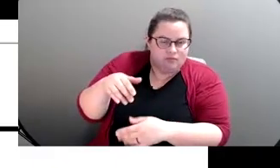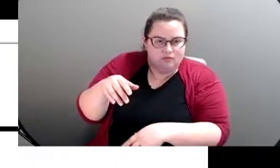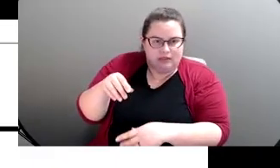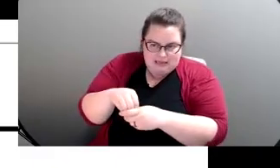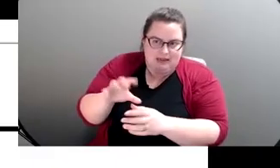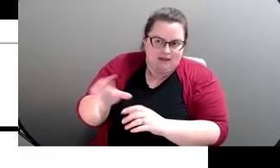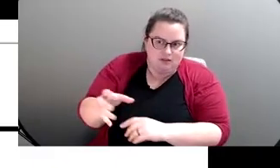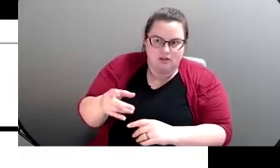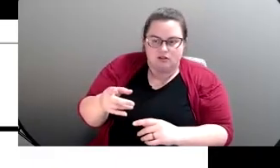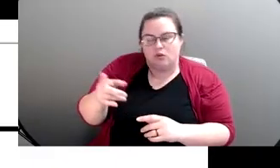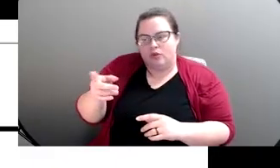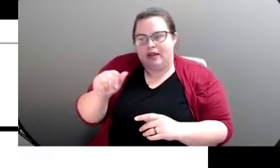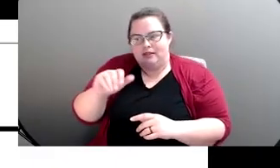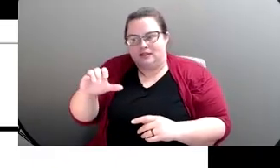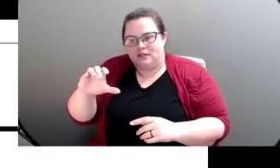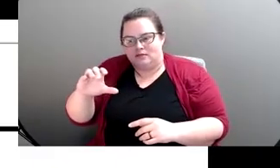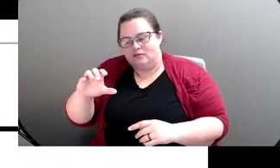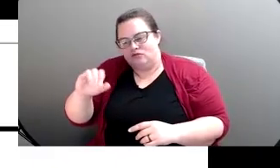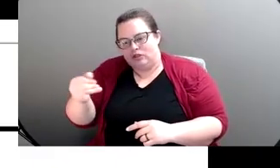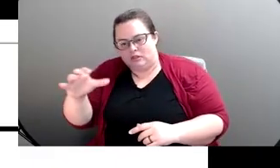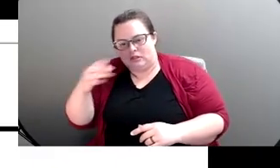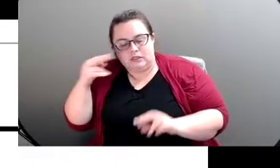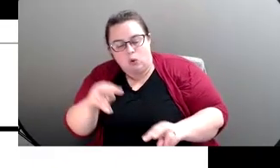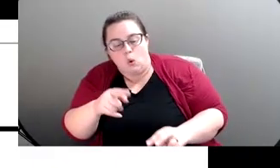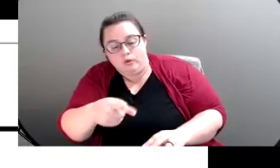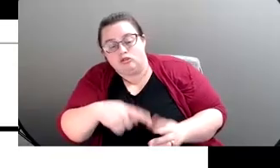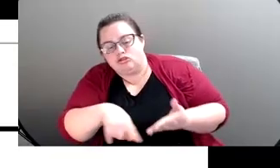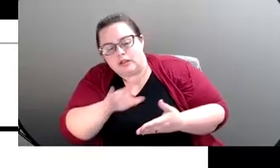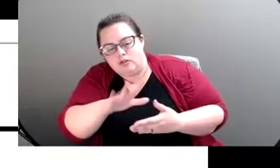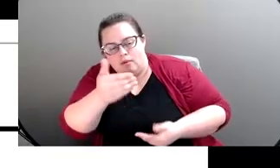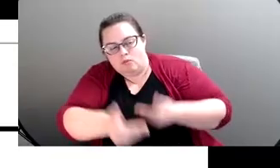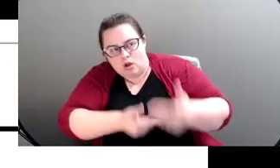So you are checking on students’ progress and how they're doing for an assignment